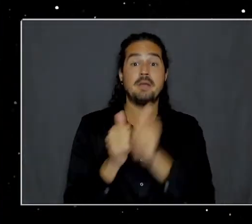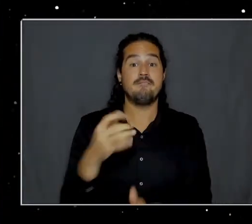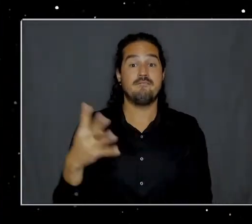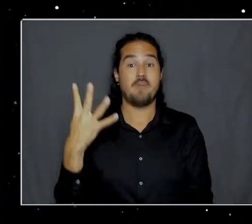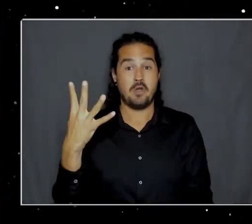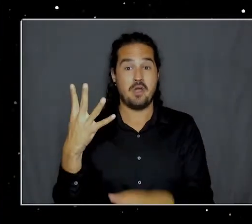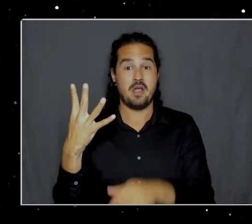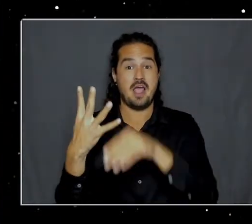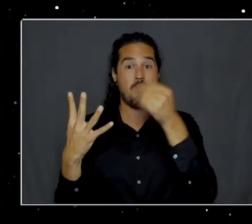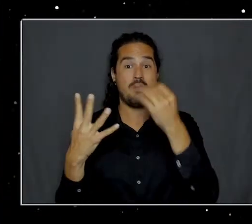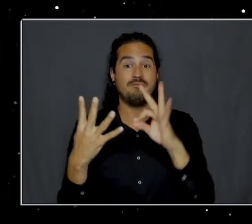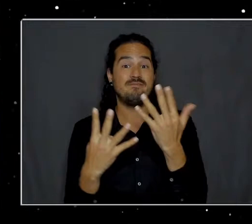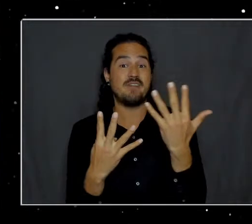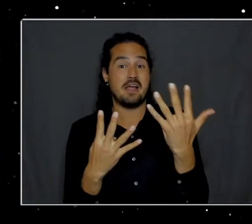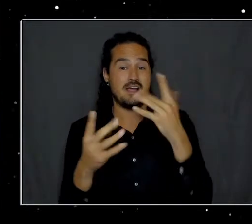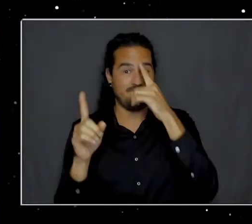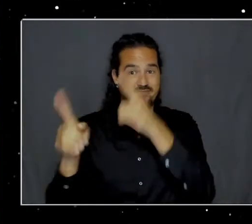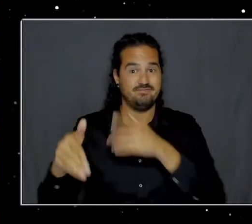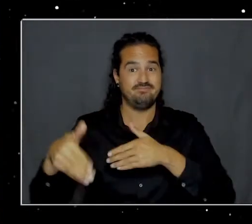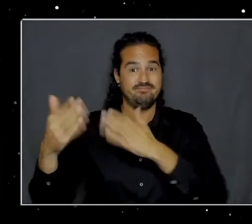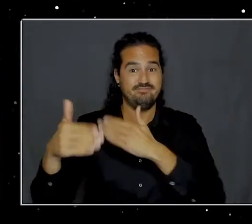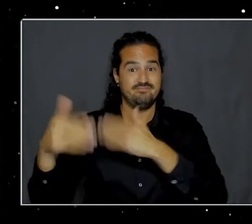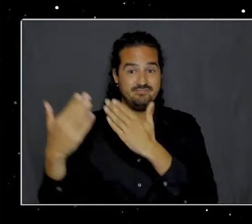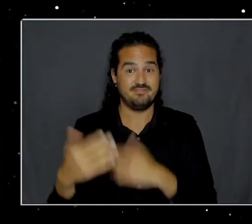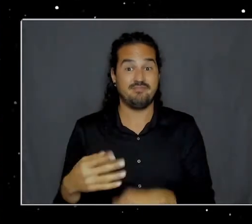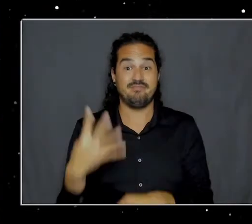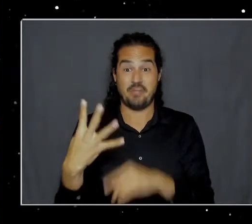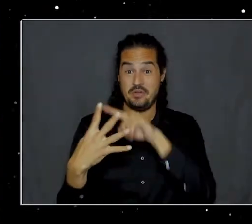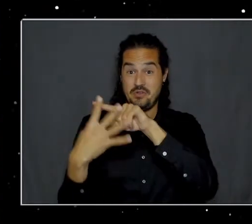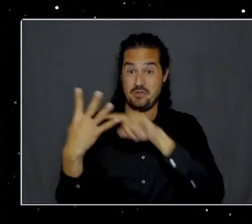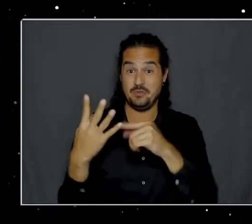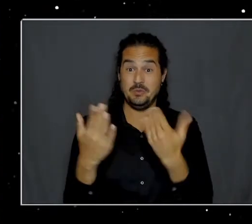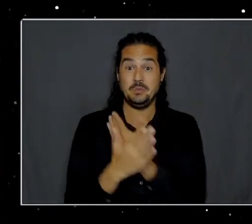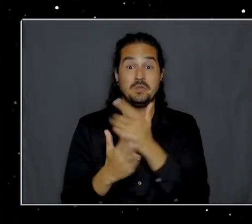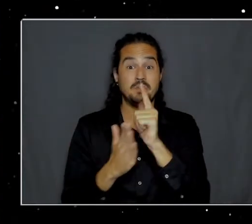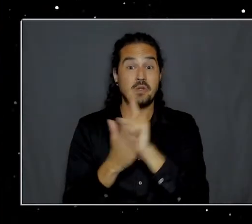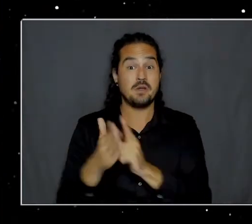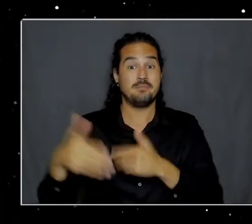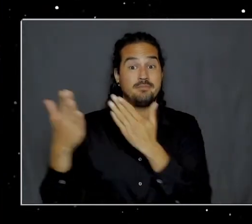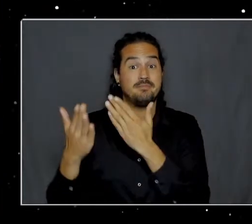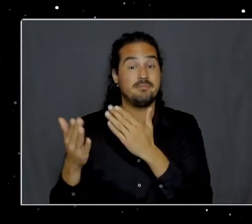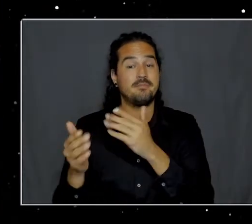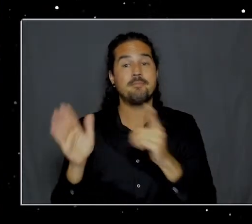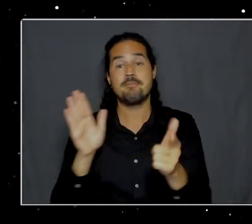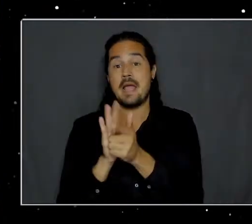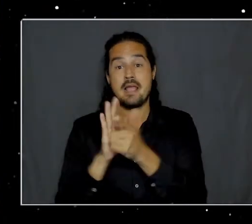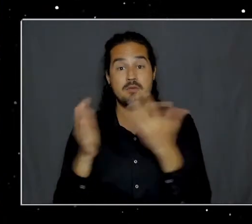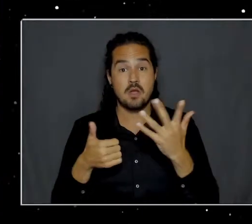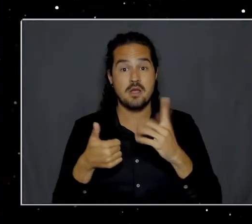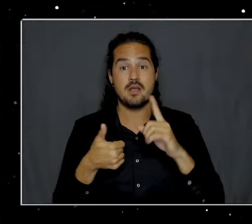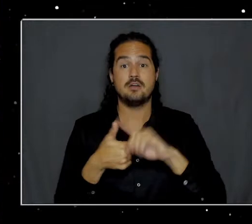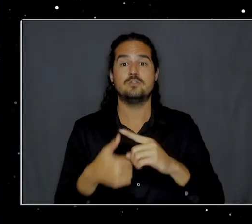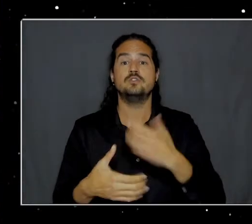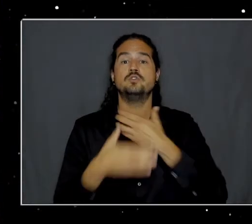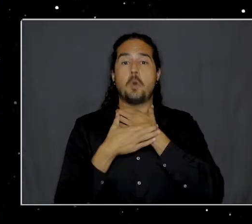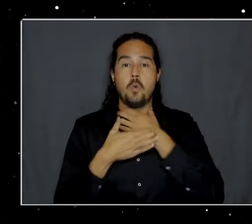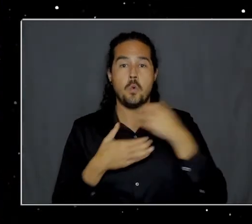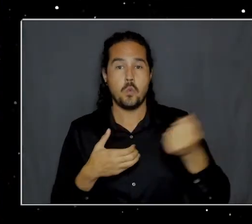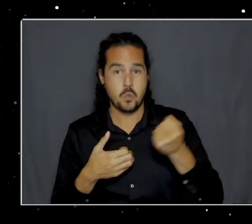WHICH ACLU OF WASHINGTON WAS A MEMBER OF, AND THE HEART AND ENGINE OF WCPA WAS THE FAMILIES